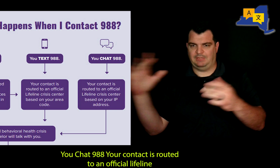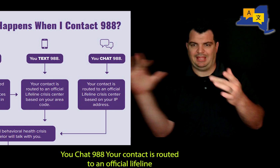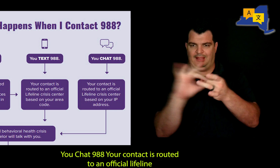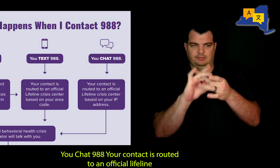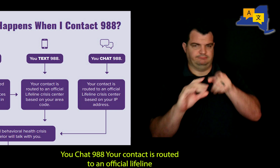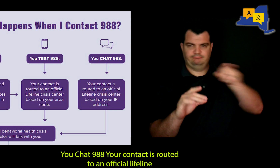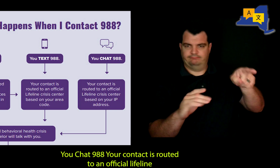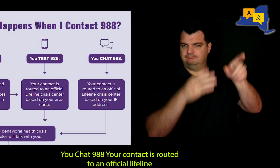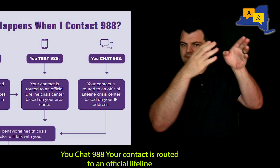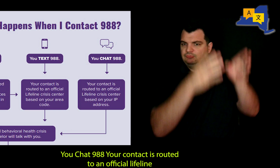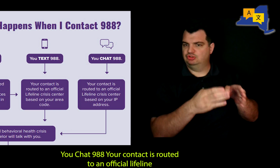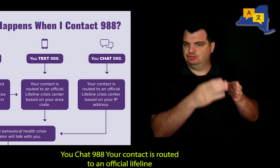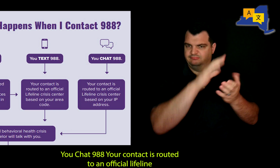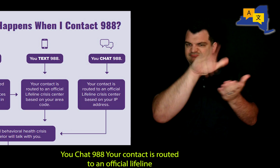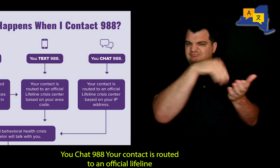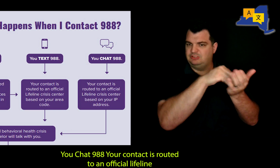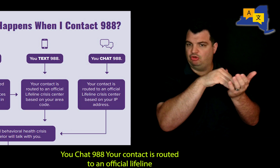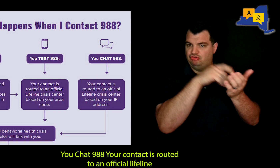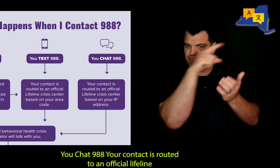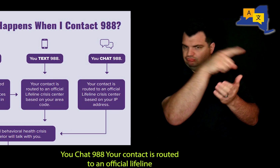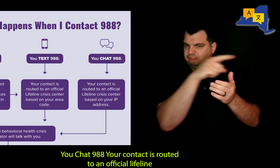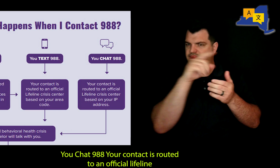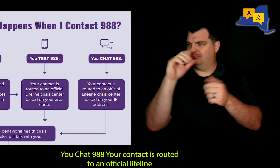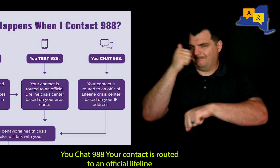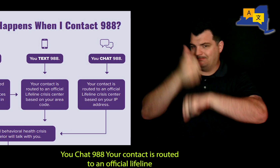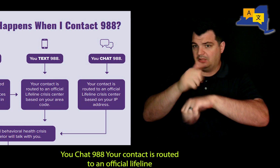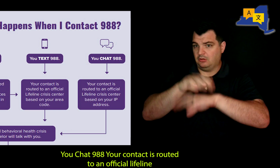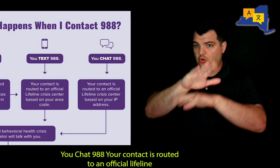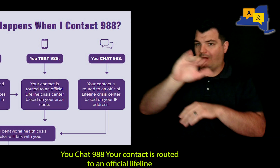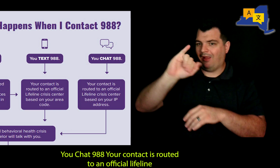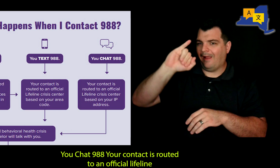You Chat 988 Your contact is routed to an official lifeline